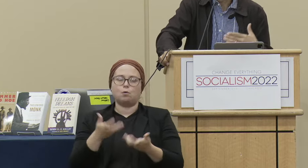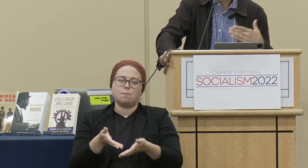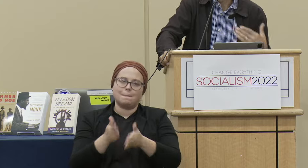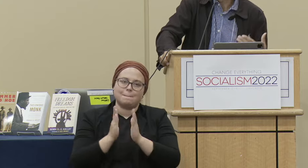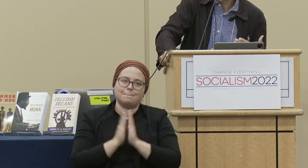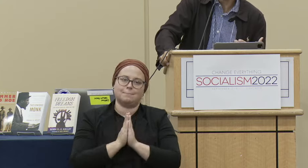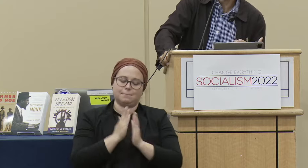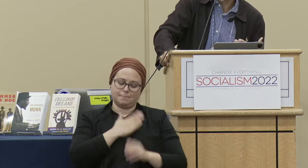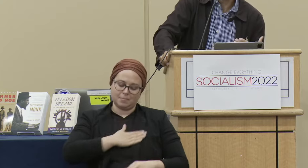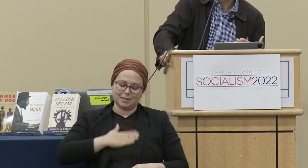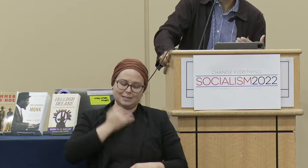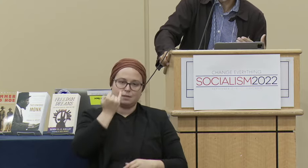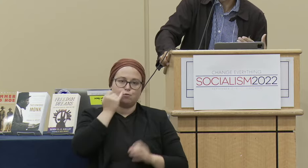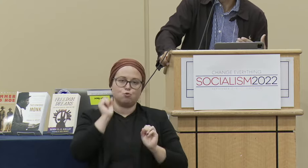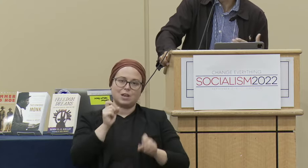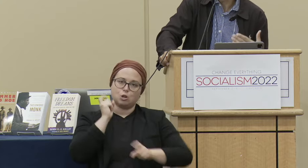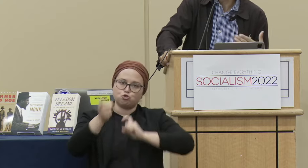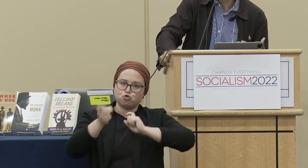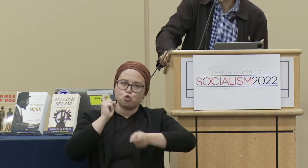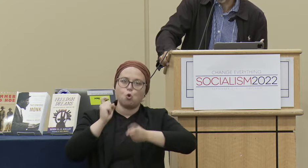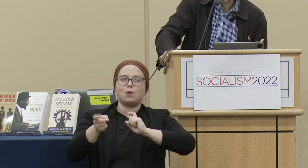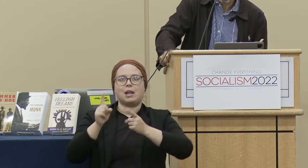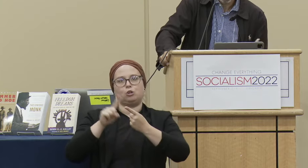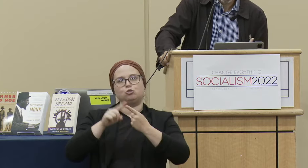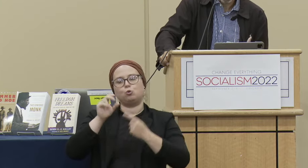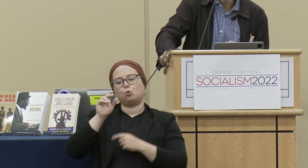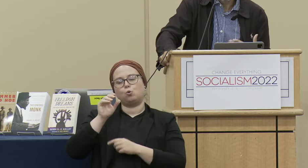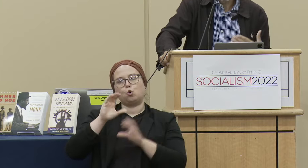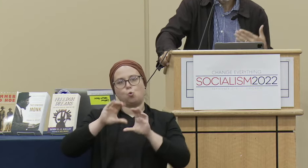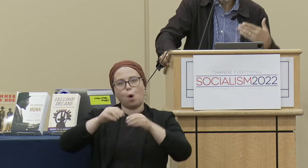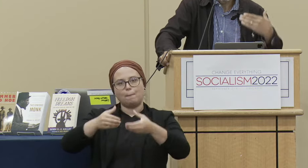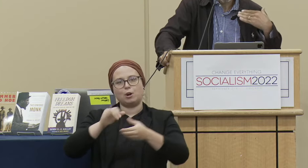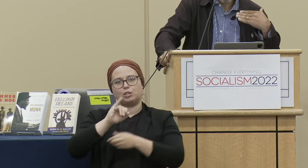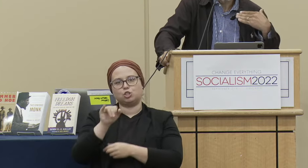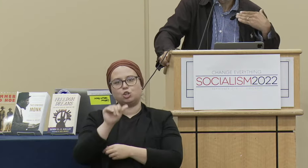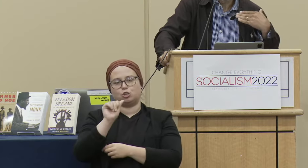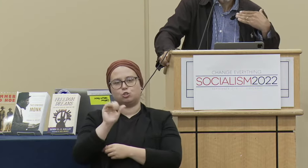So, before I begin my talk, I just want to make a plea. If